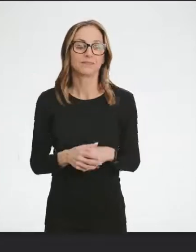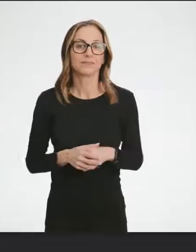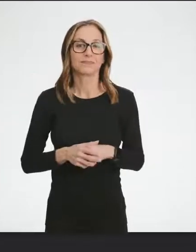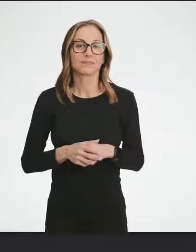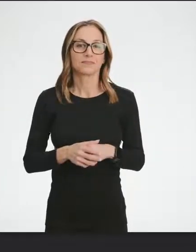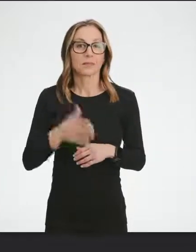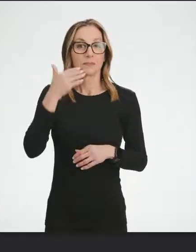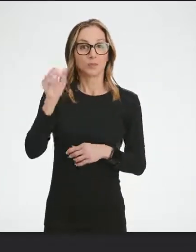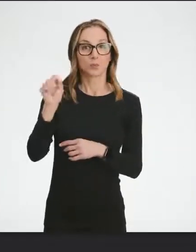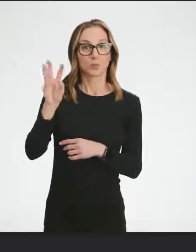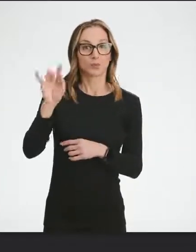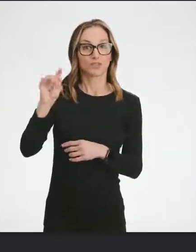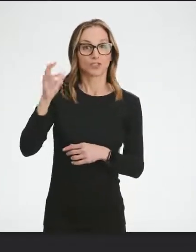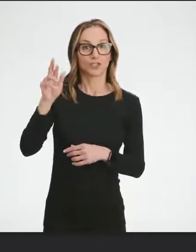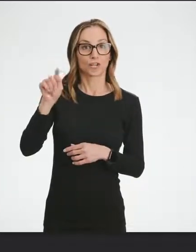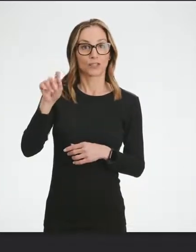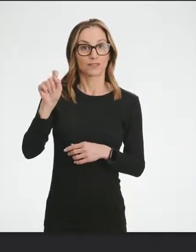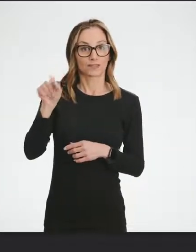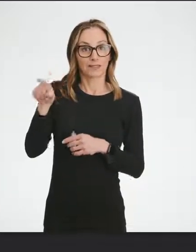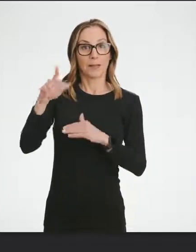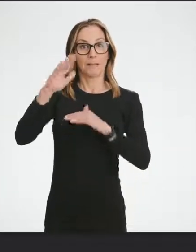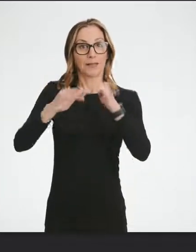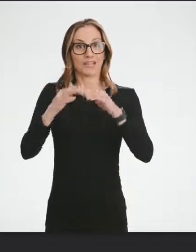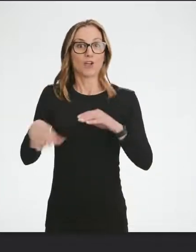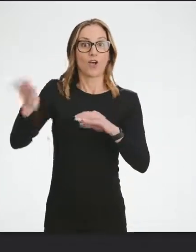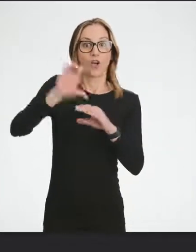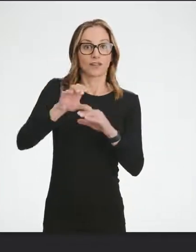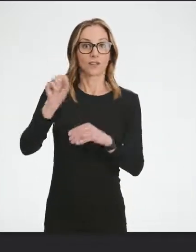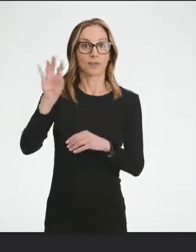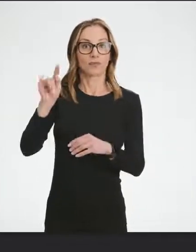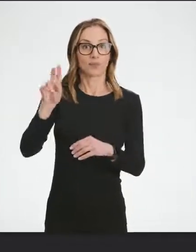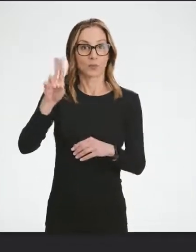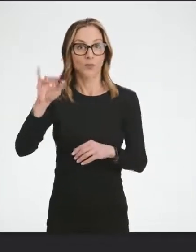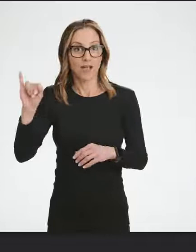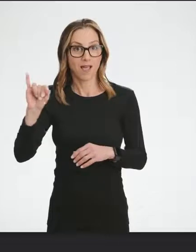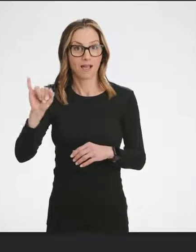And because Swift Charts is built on top of SwiftUI, charts have great support for accessibility